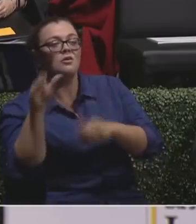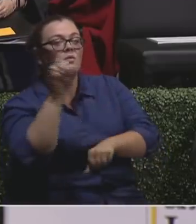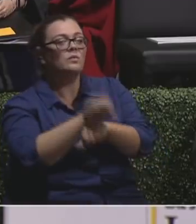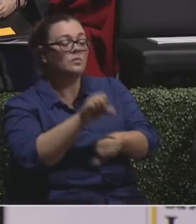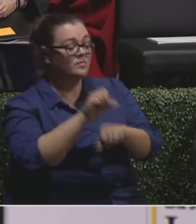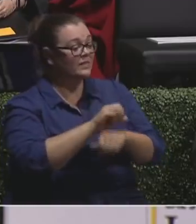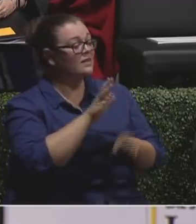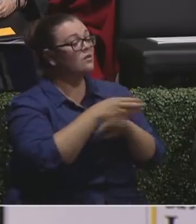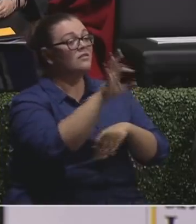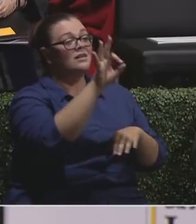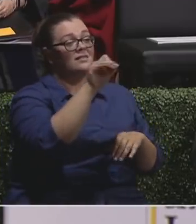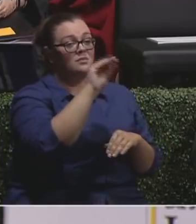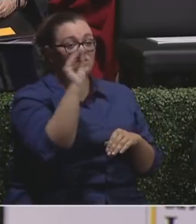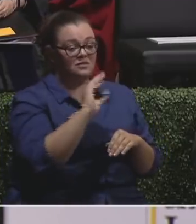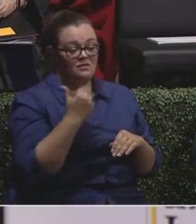AND FAMILIES ON A COLLEGE TO CAREER PATHWAY FOR ALL.